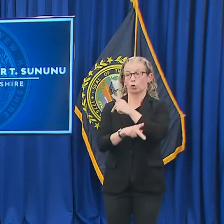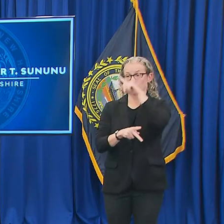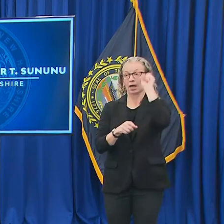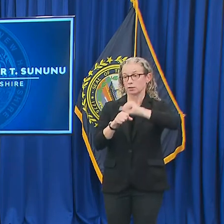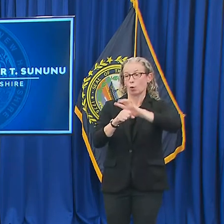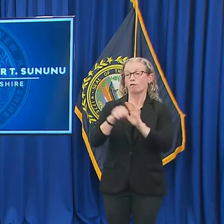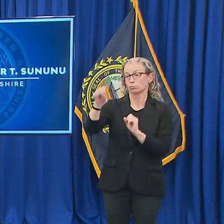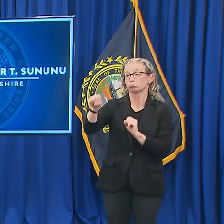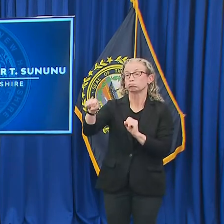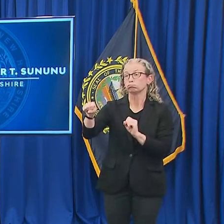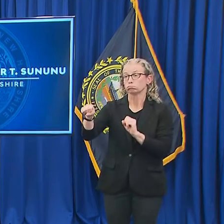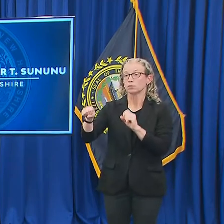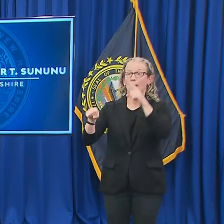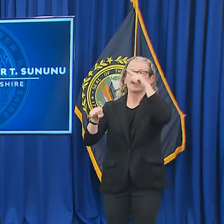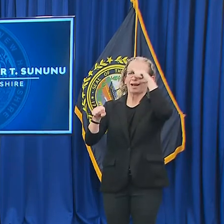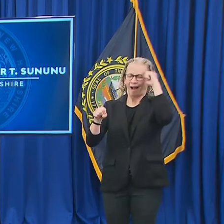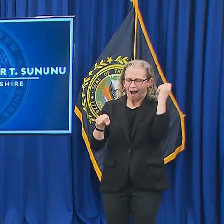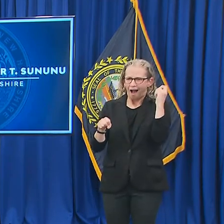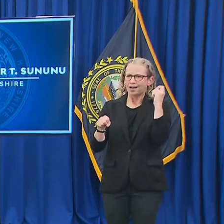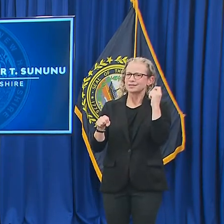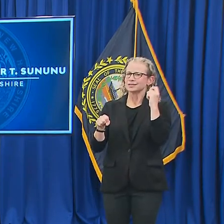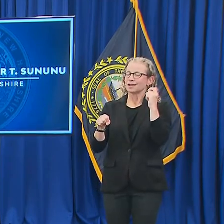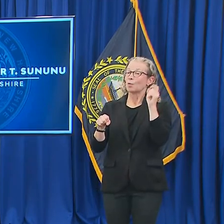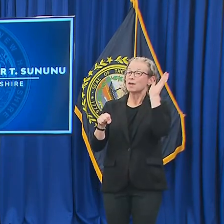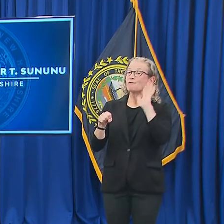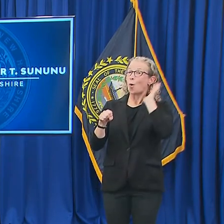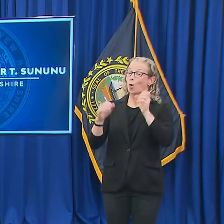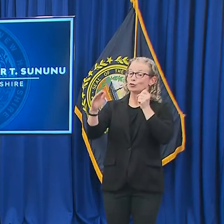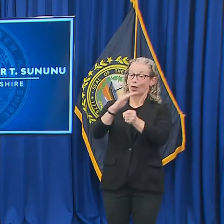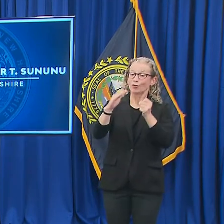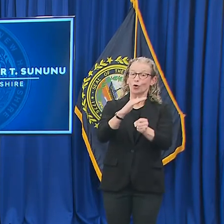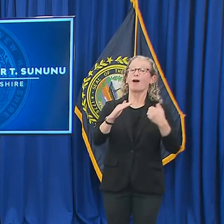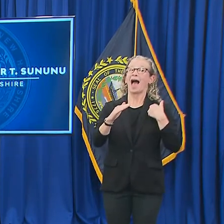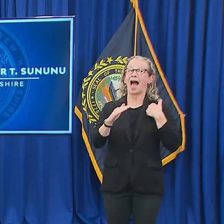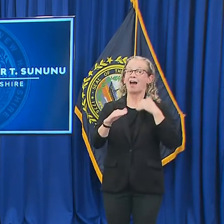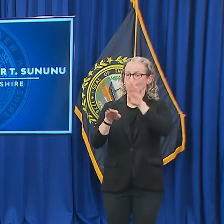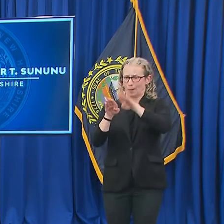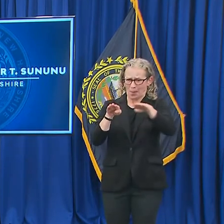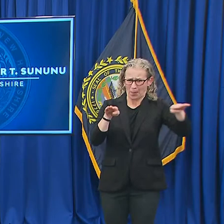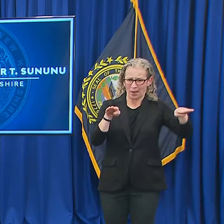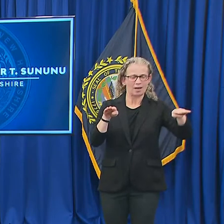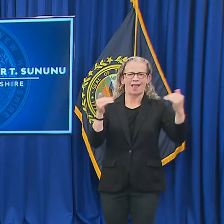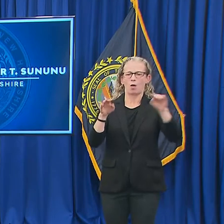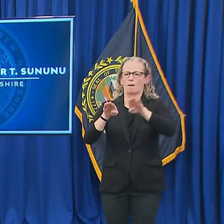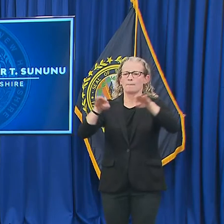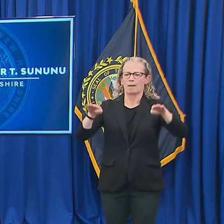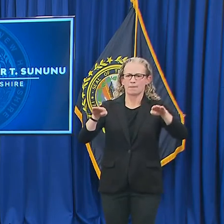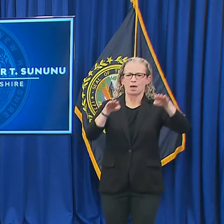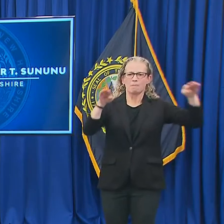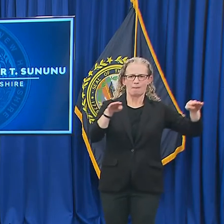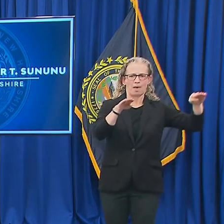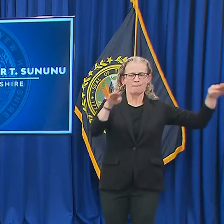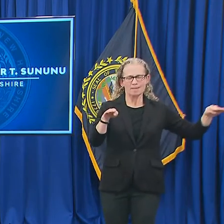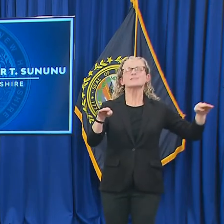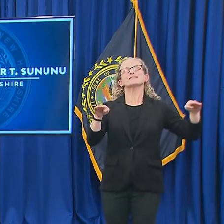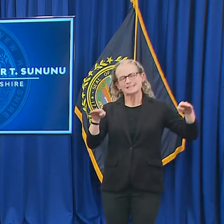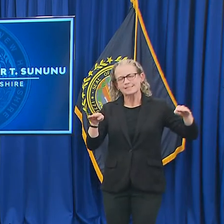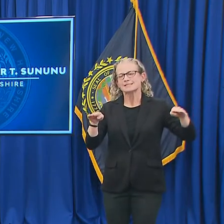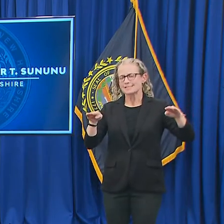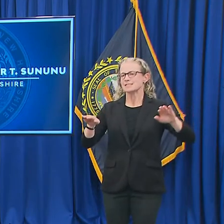Housing you put a housing commission together a Housing Commission that we're putting together Yeah yeah.